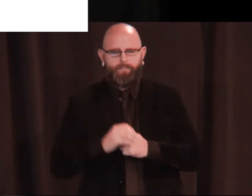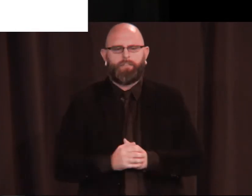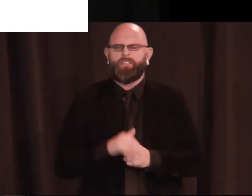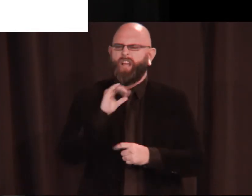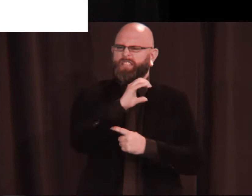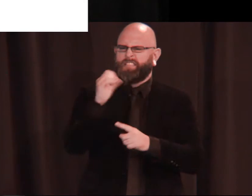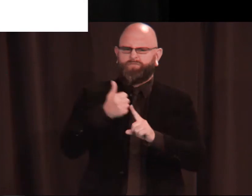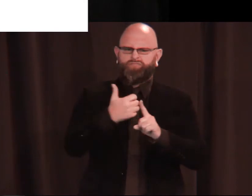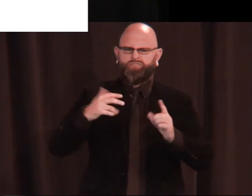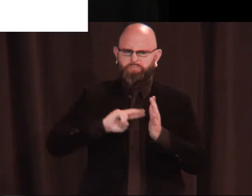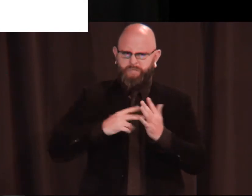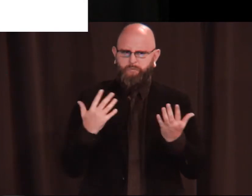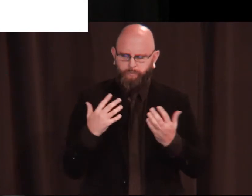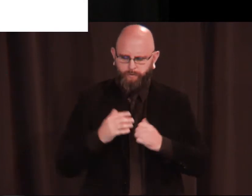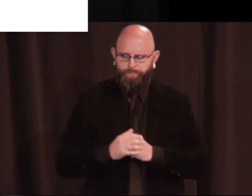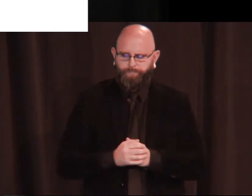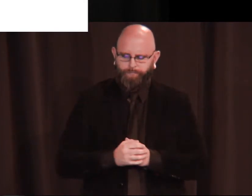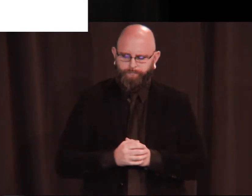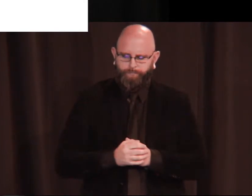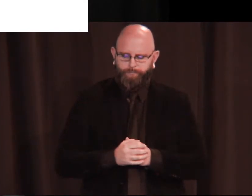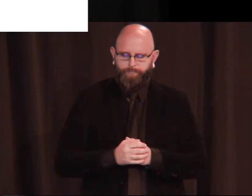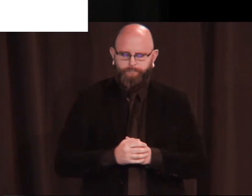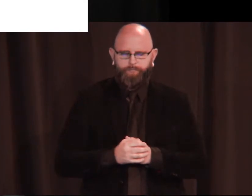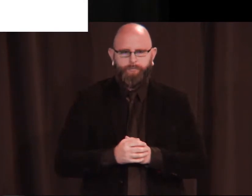And this is carefully fit and consistently worn hearing aids.